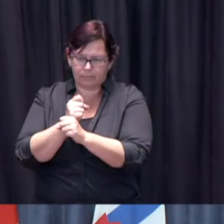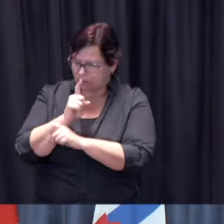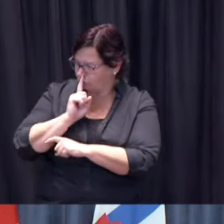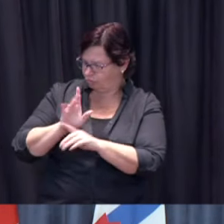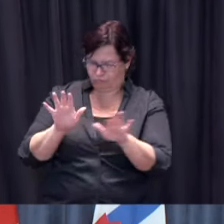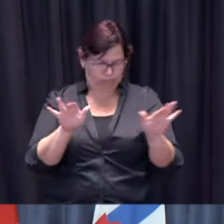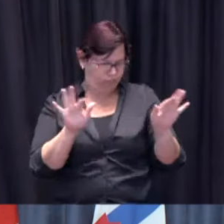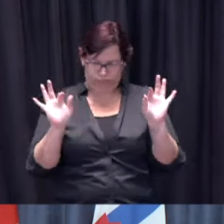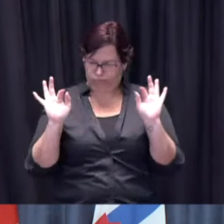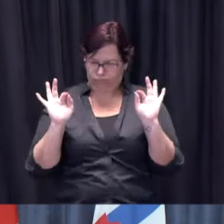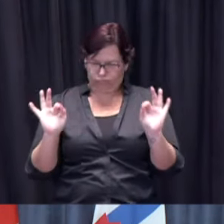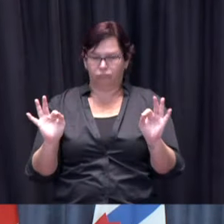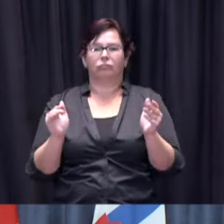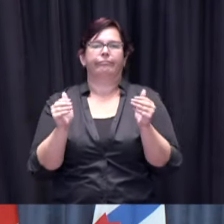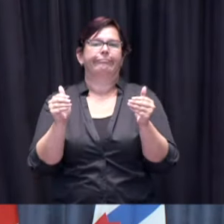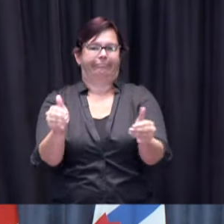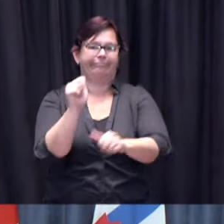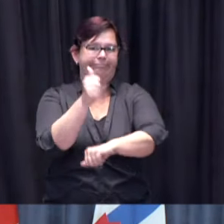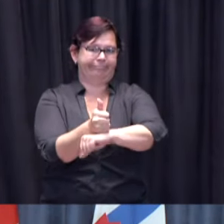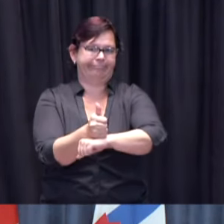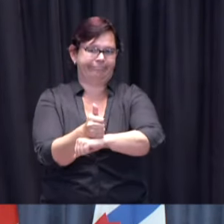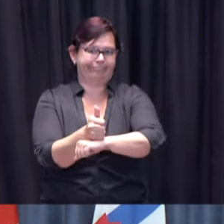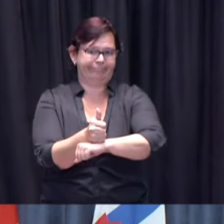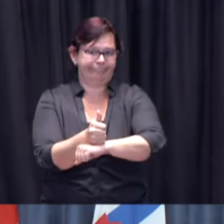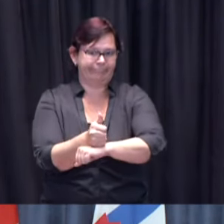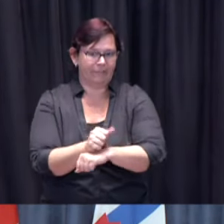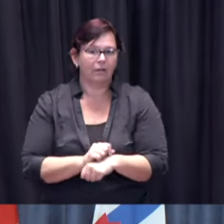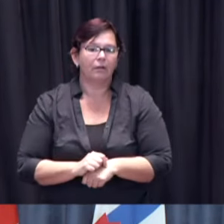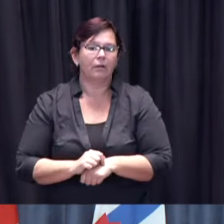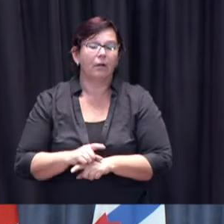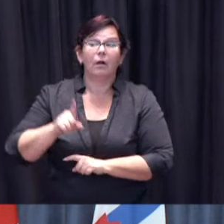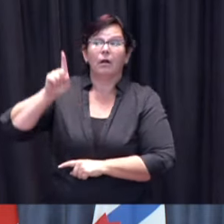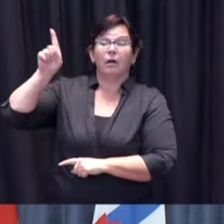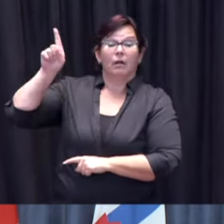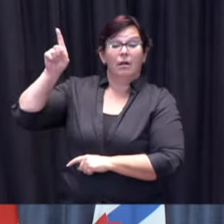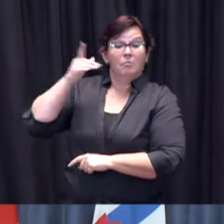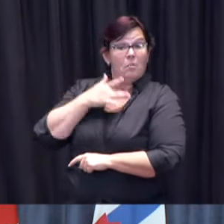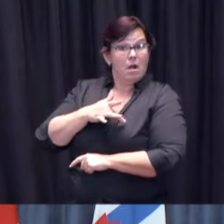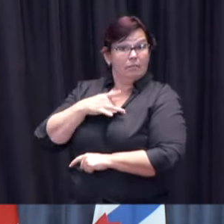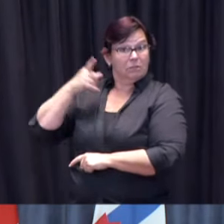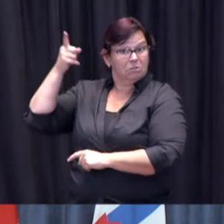takes focus on a number of areas including: First bars and restaurants